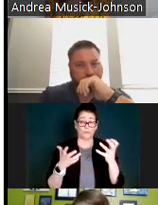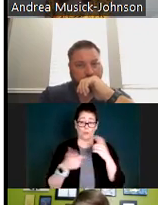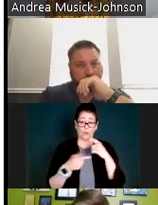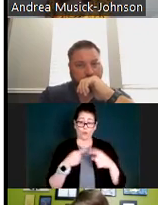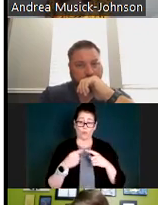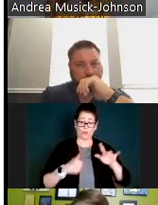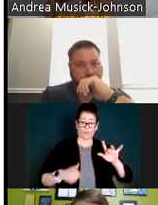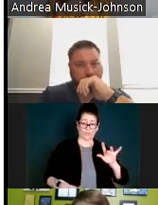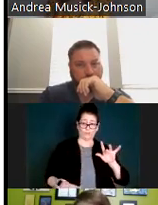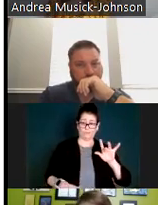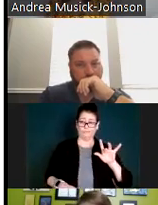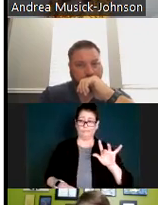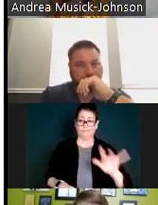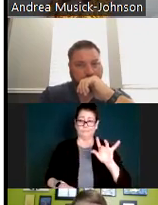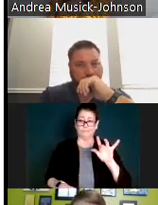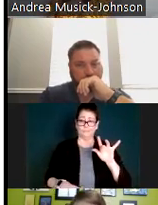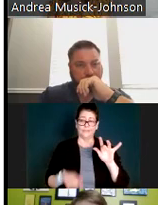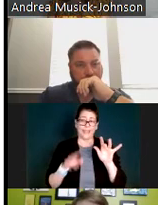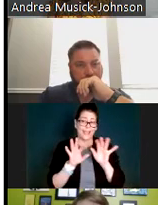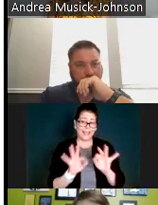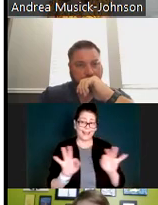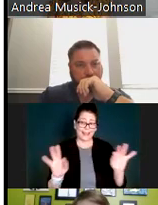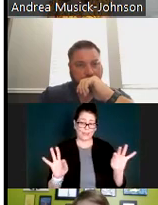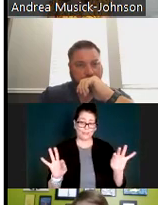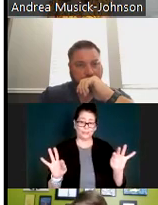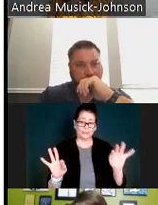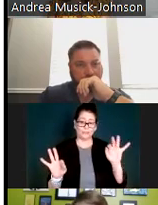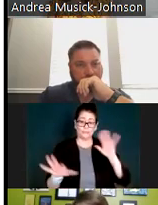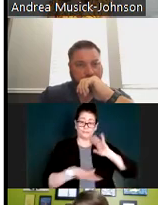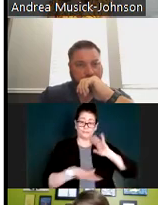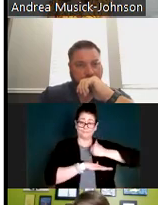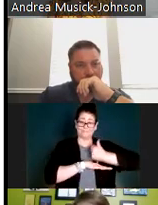Spanish language channel if you would like to access that channel you will go ahead and click